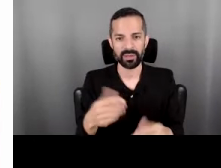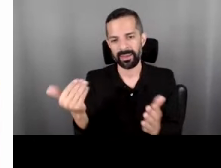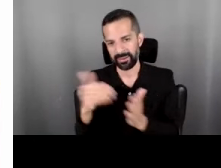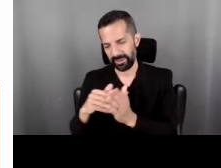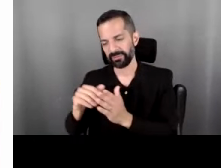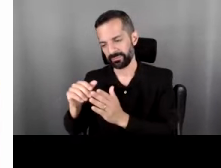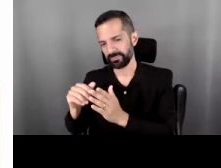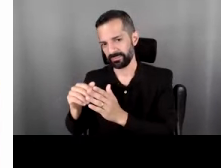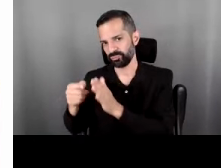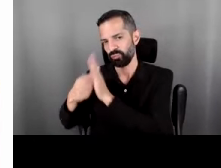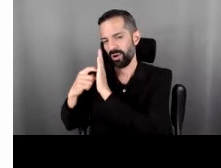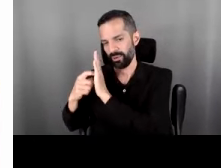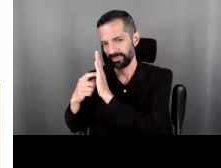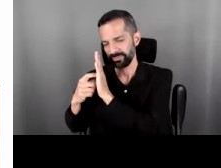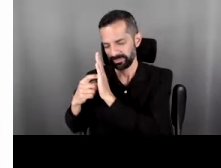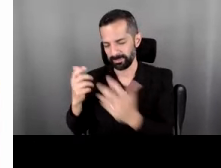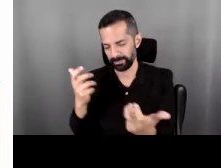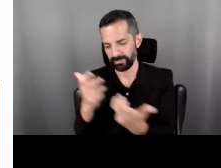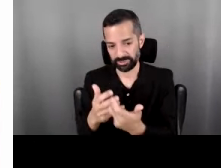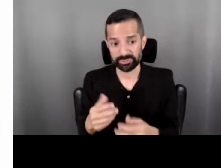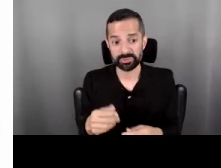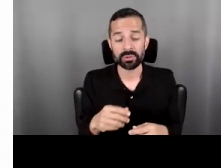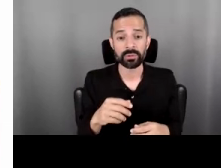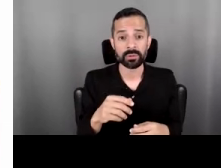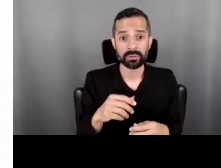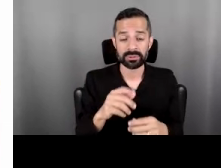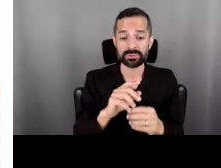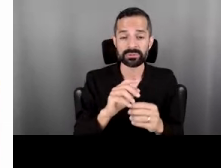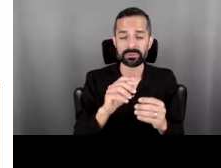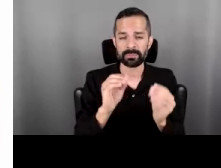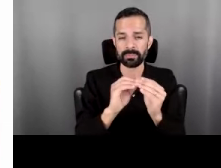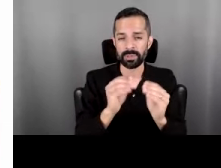to specify for each component as applicable.